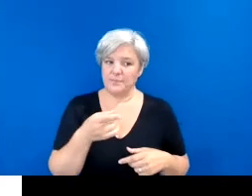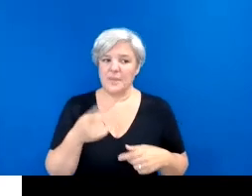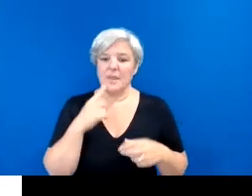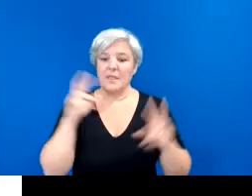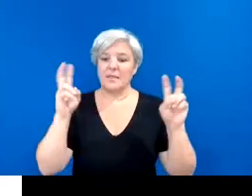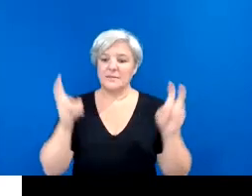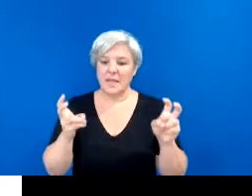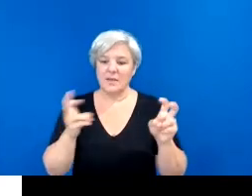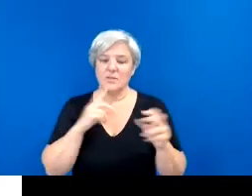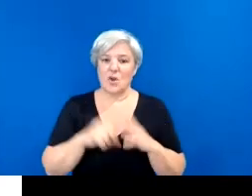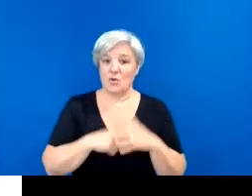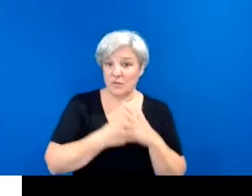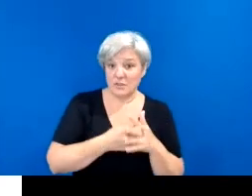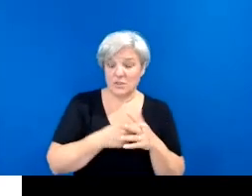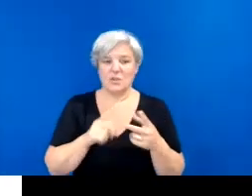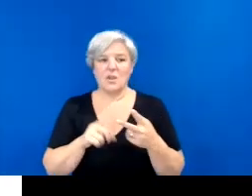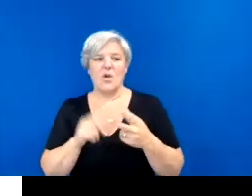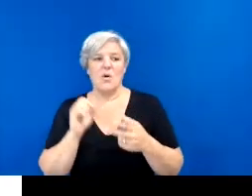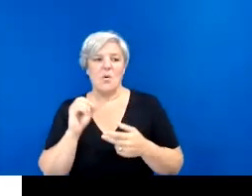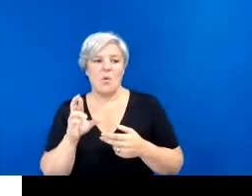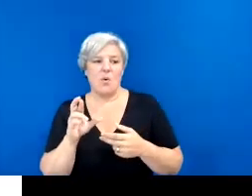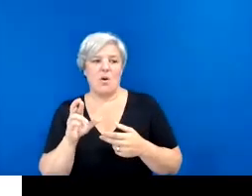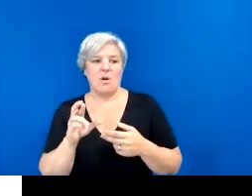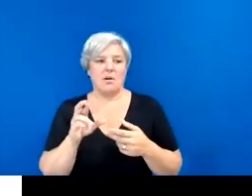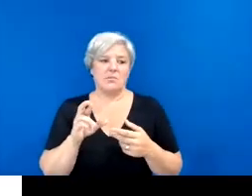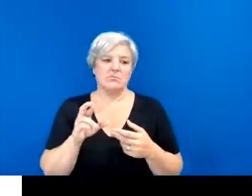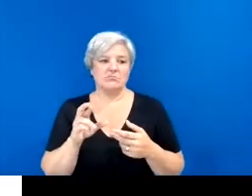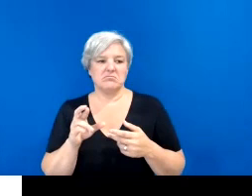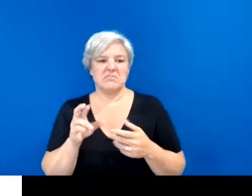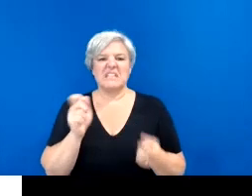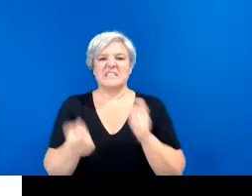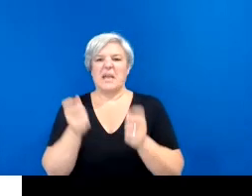original work or a significant adaptation of another open work.